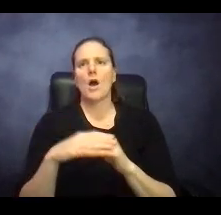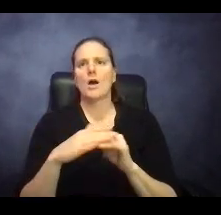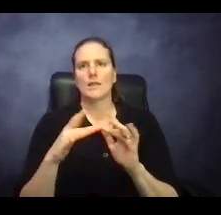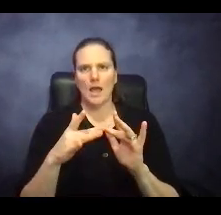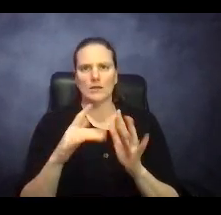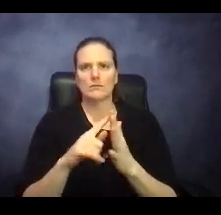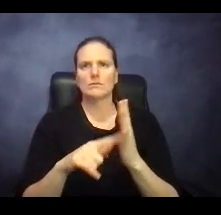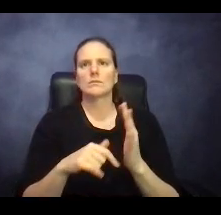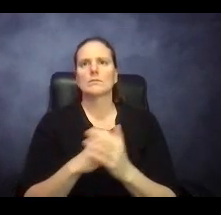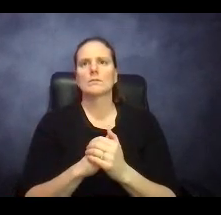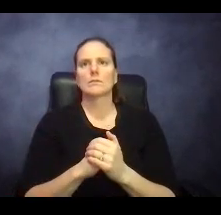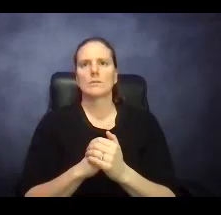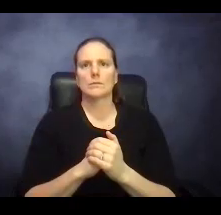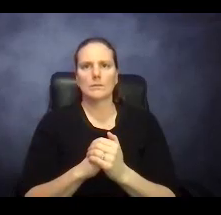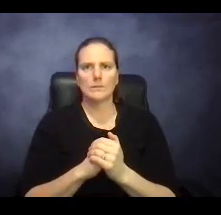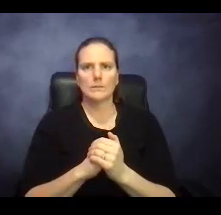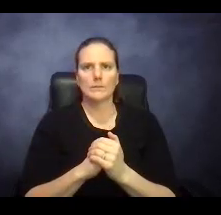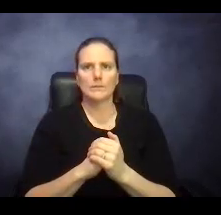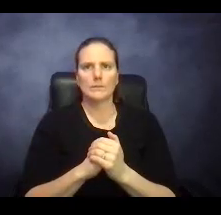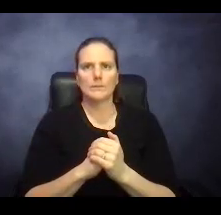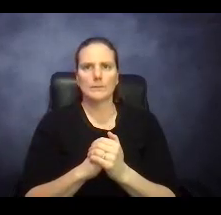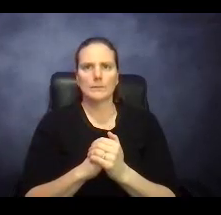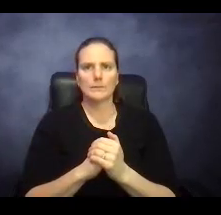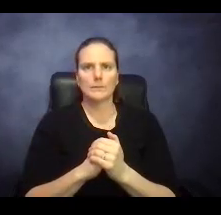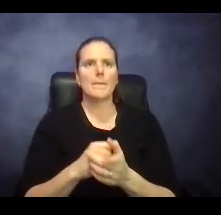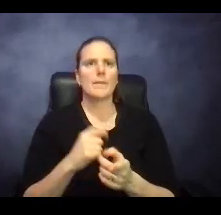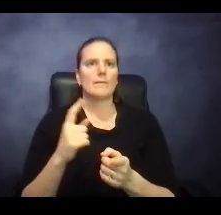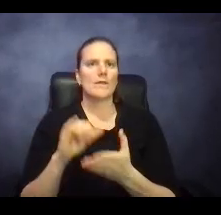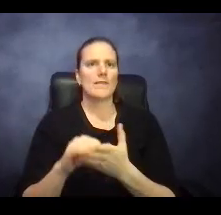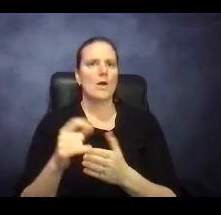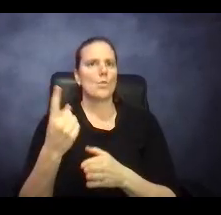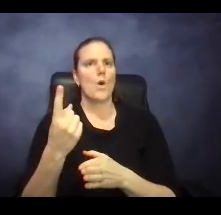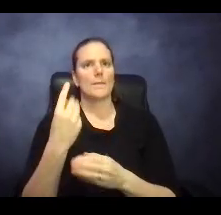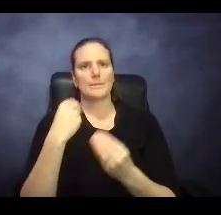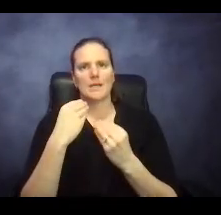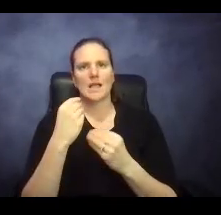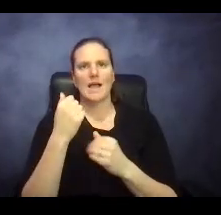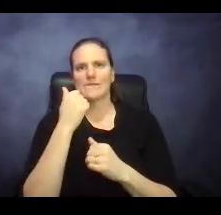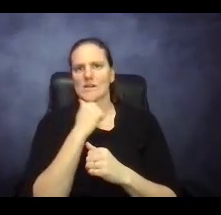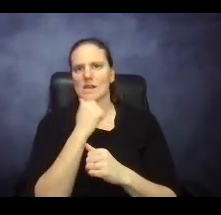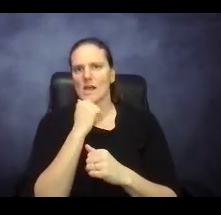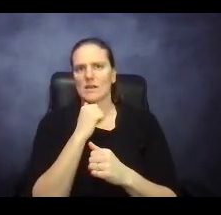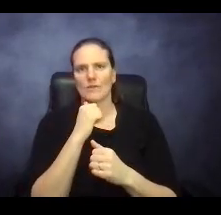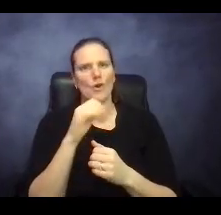If you're trying to get that extra protein in it and it's like one meal a day or a snack, I think that's great.